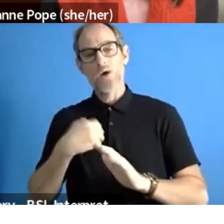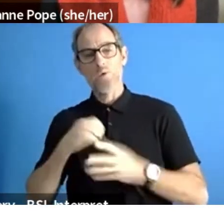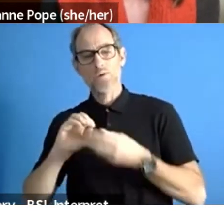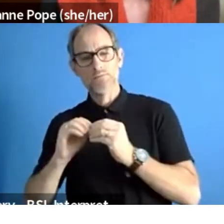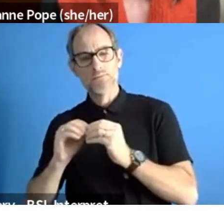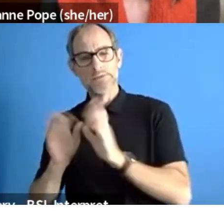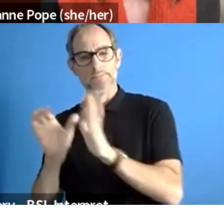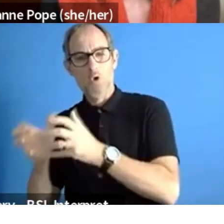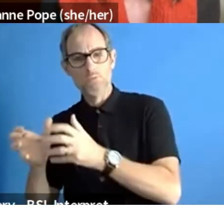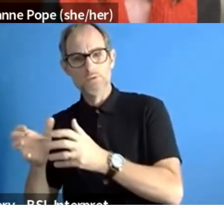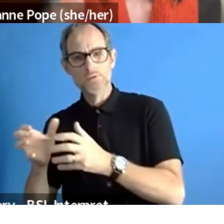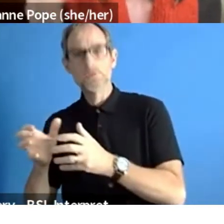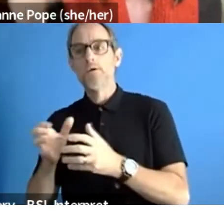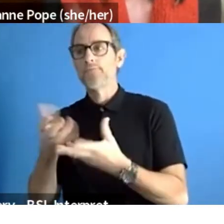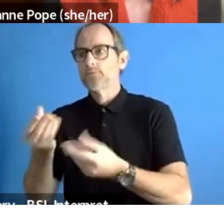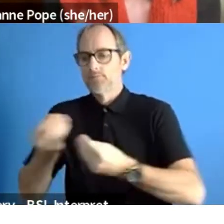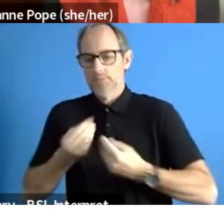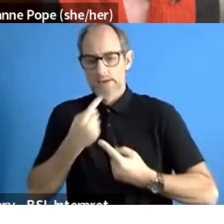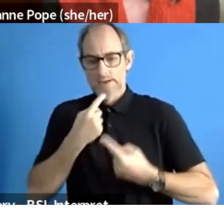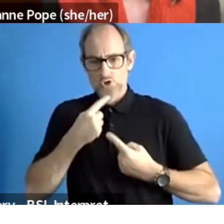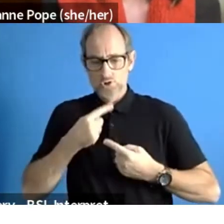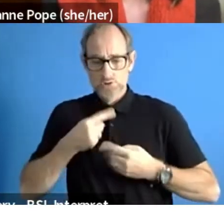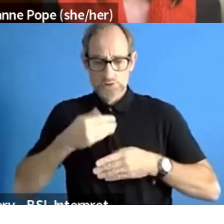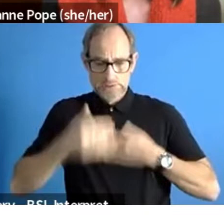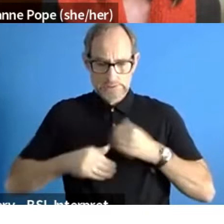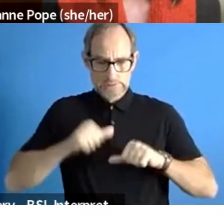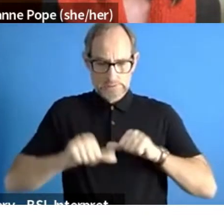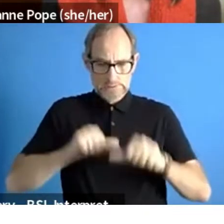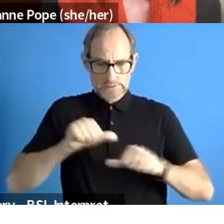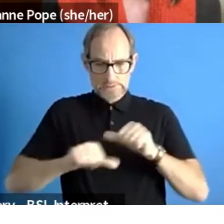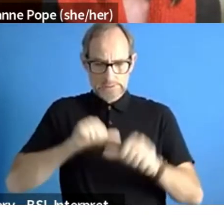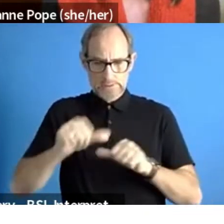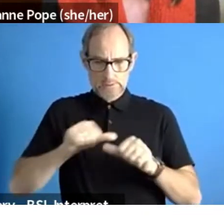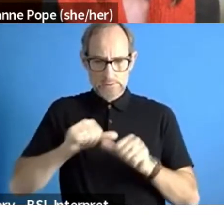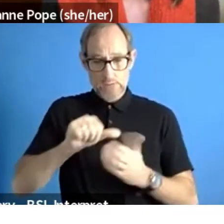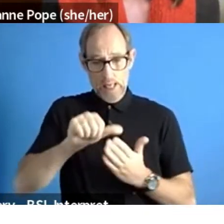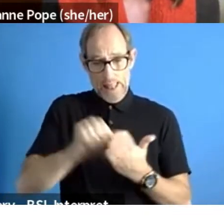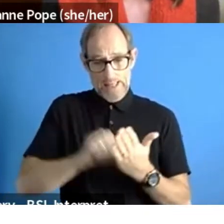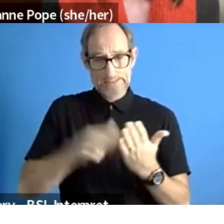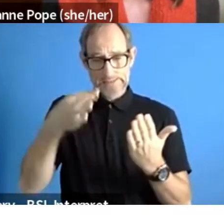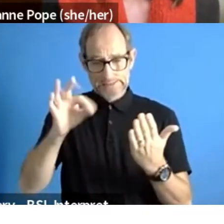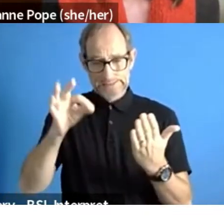on with it and we have been working our way through that list for the last several months.